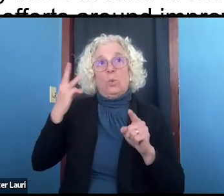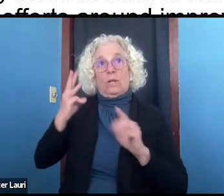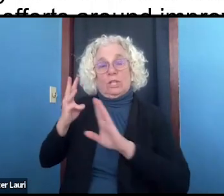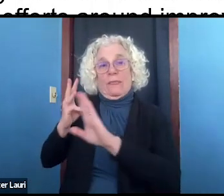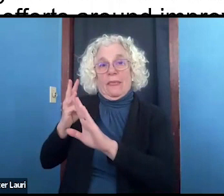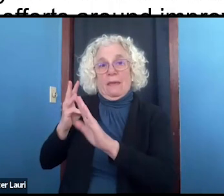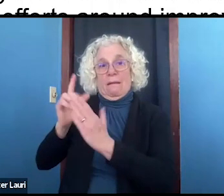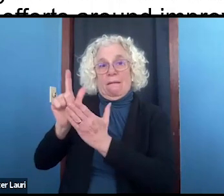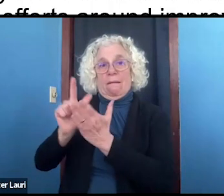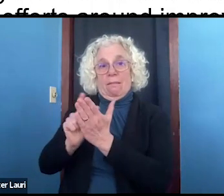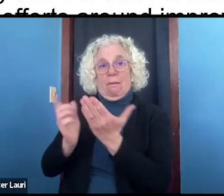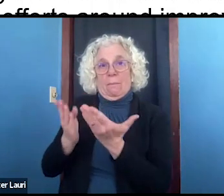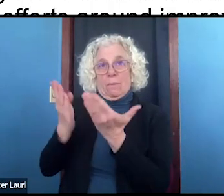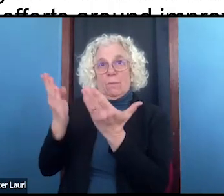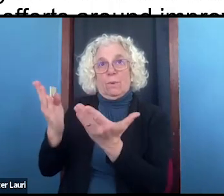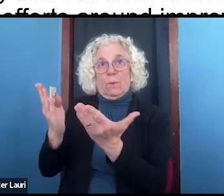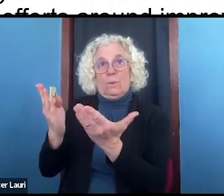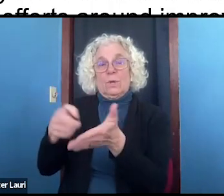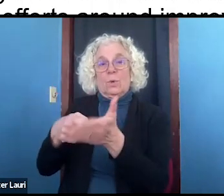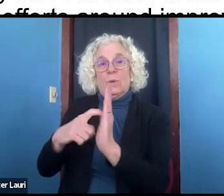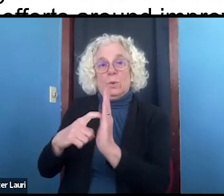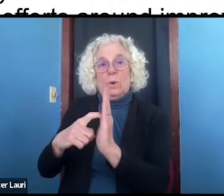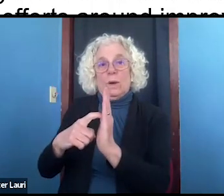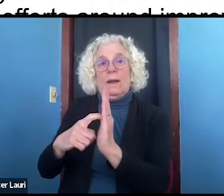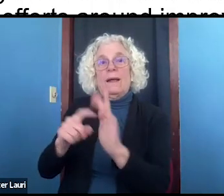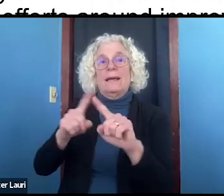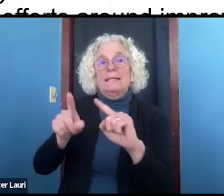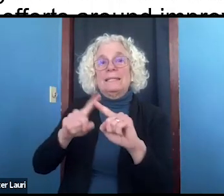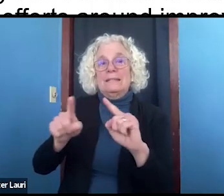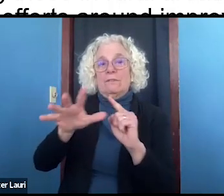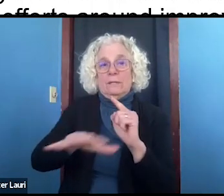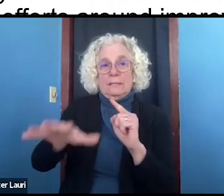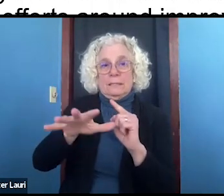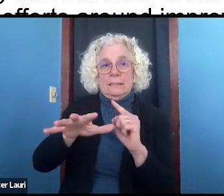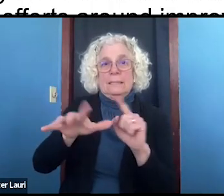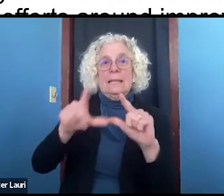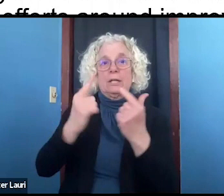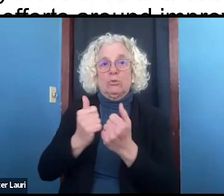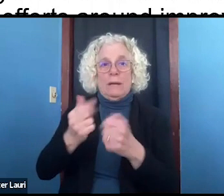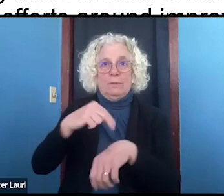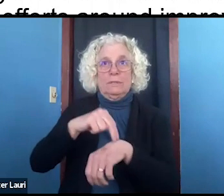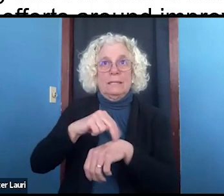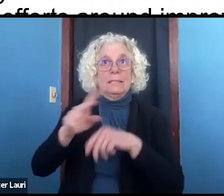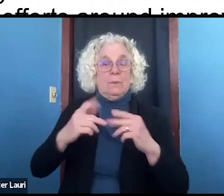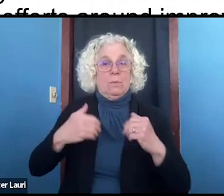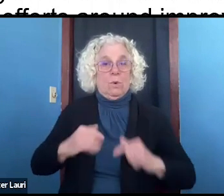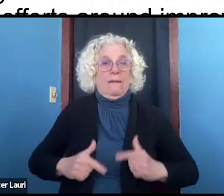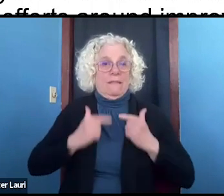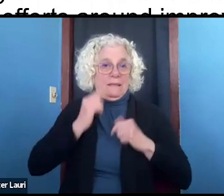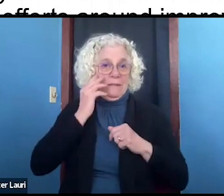that required various entities, including tribal nations, and including people with lived experience to participate in crisis